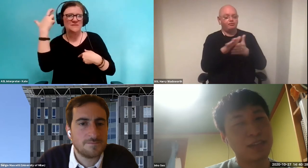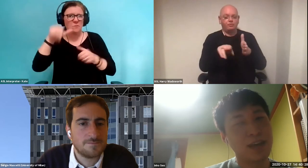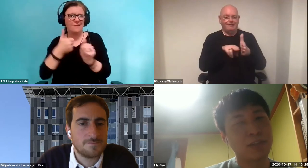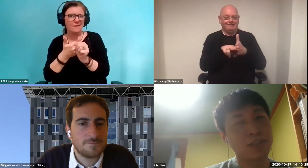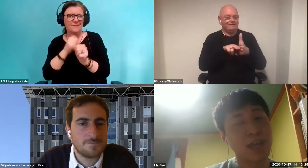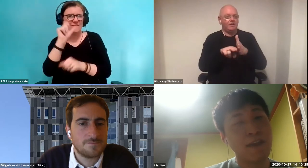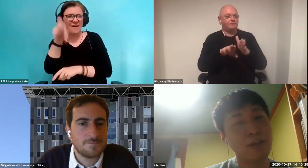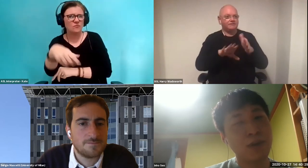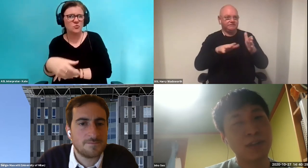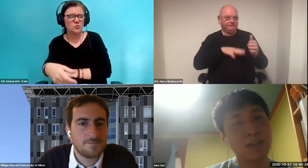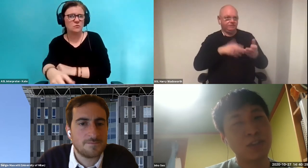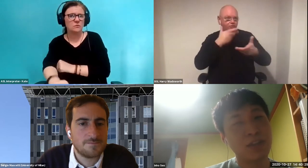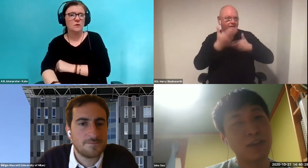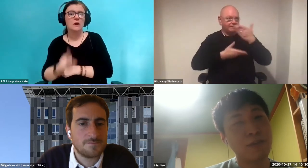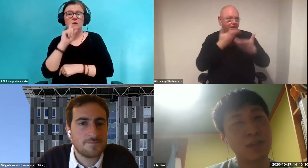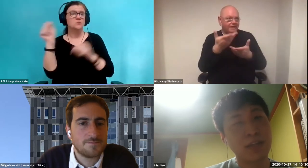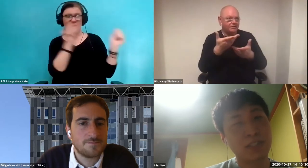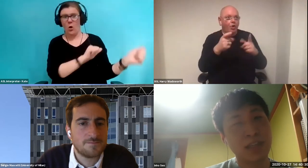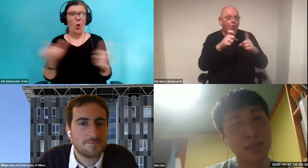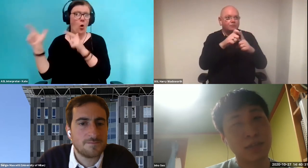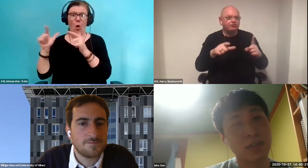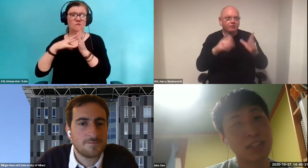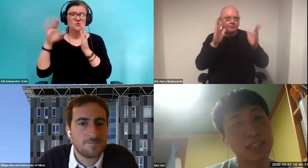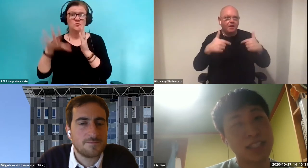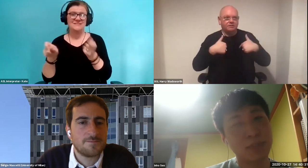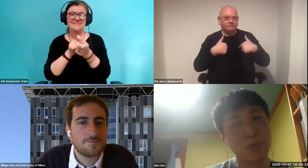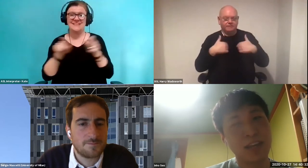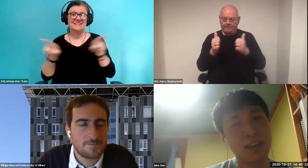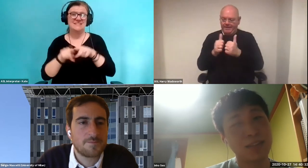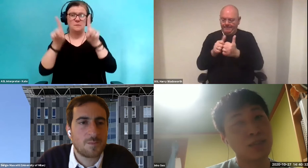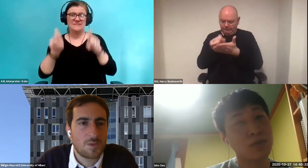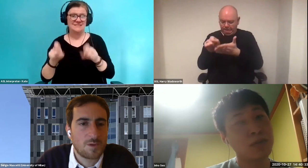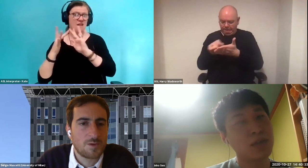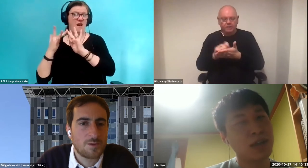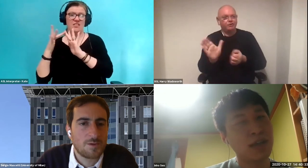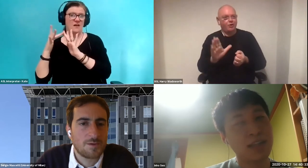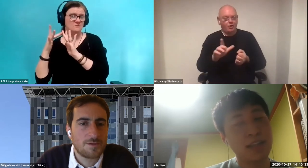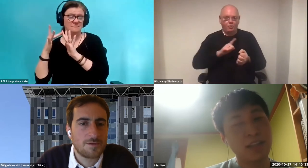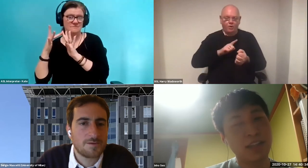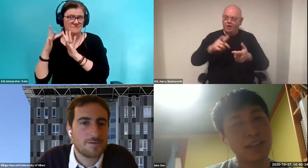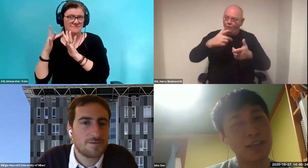yeah because everyone should everyone had to take the exams online so and in internet